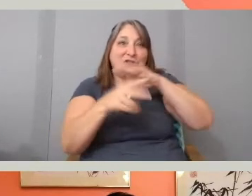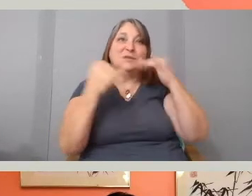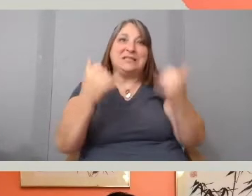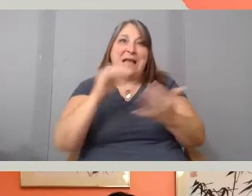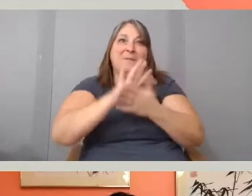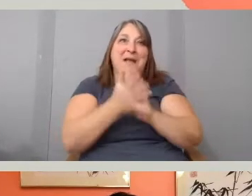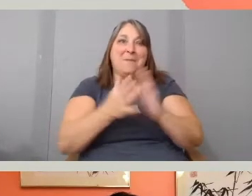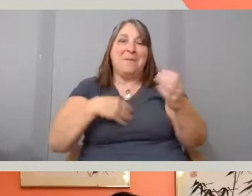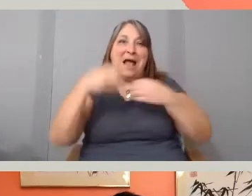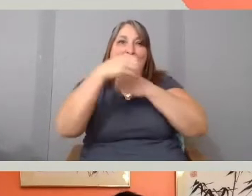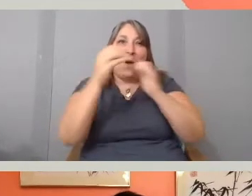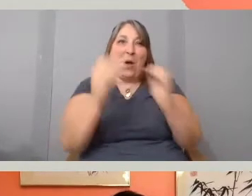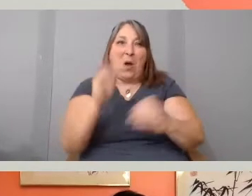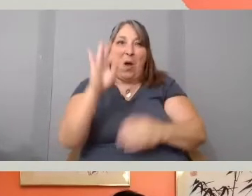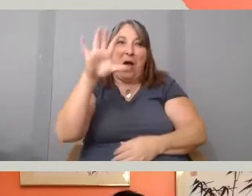really happy to be here with all of you.